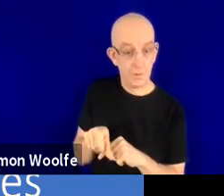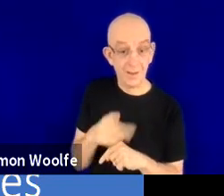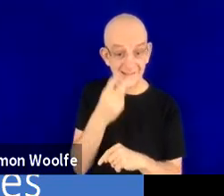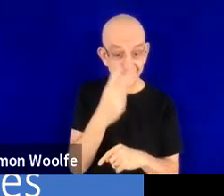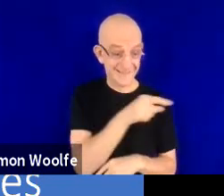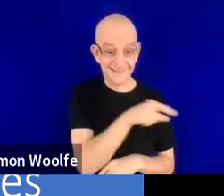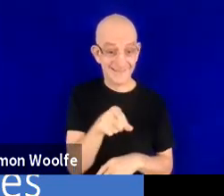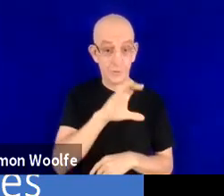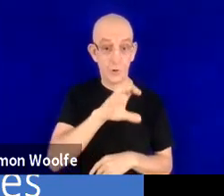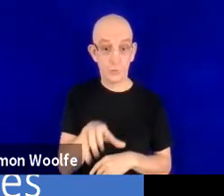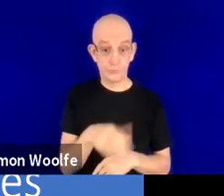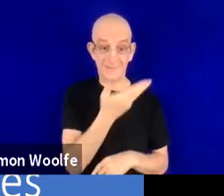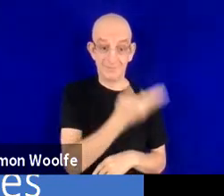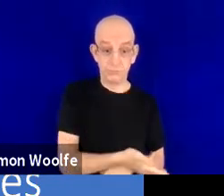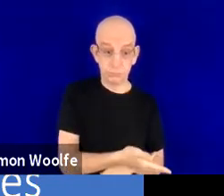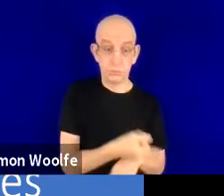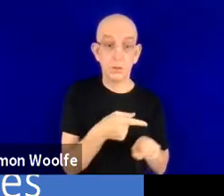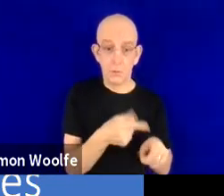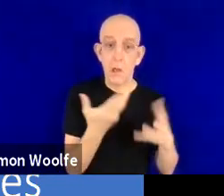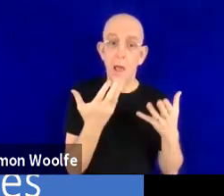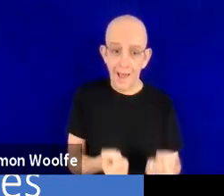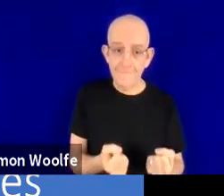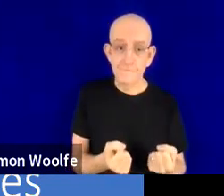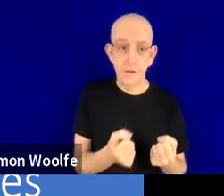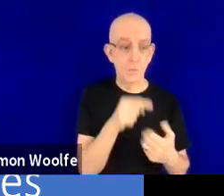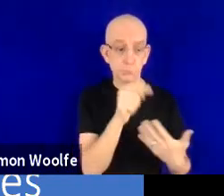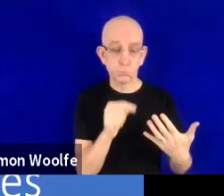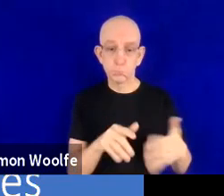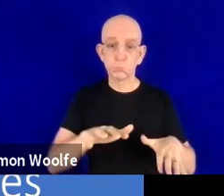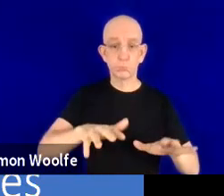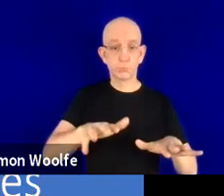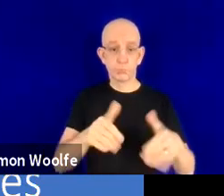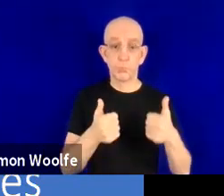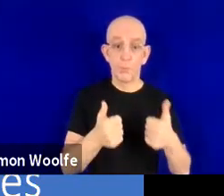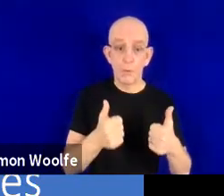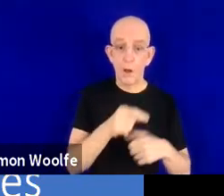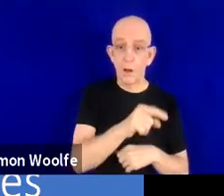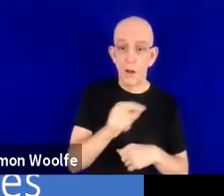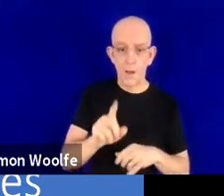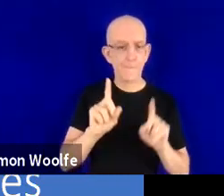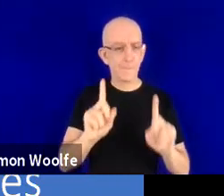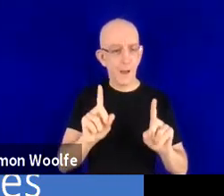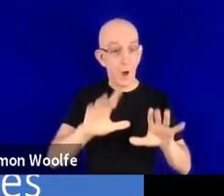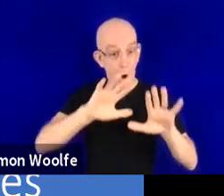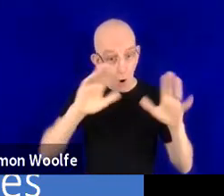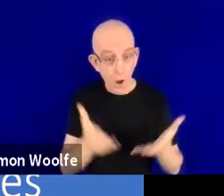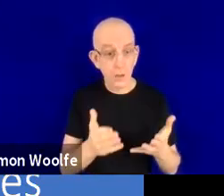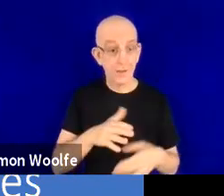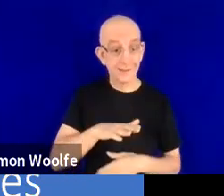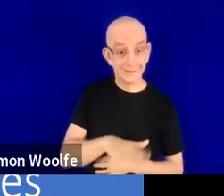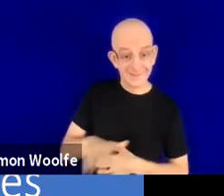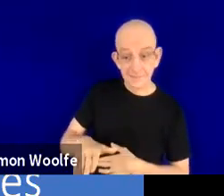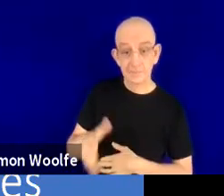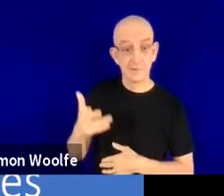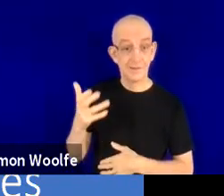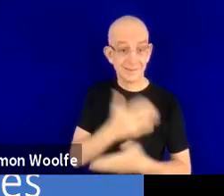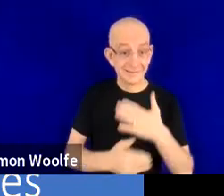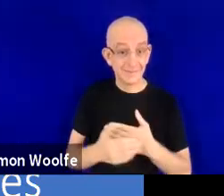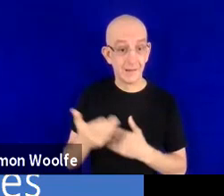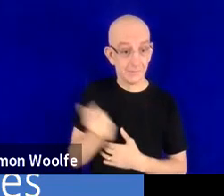or that disability benefits cover some of those extra costs or caregiver benefits or personal assistance is much more limited